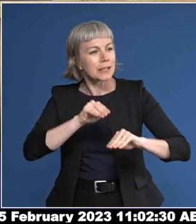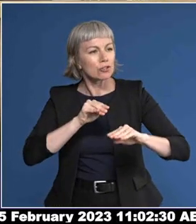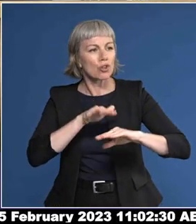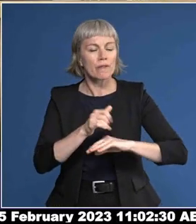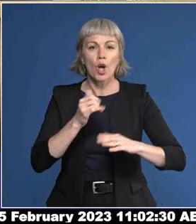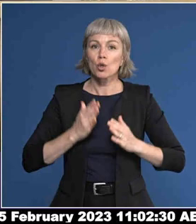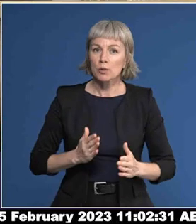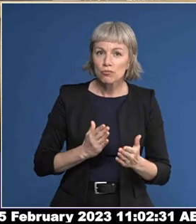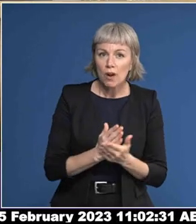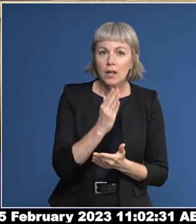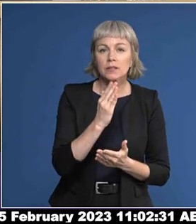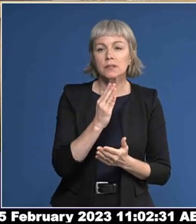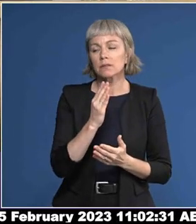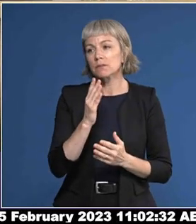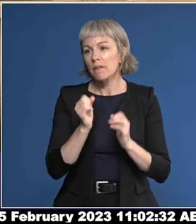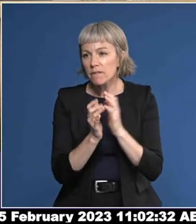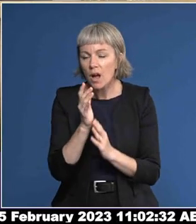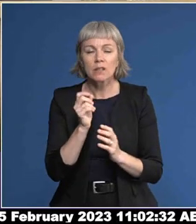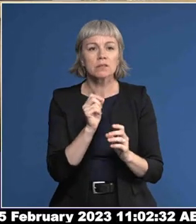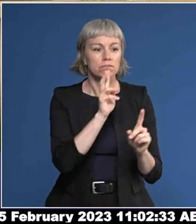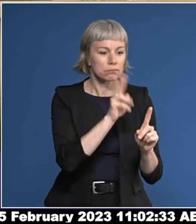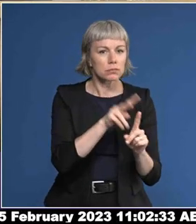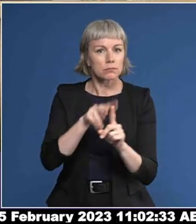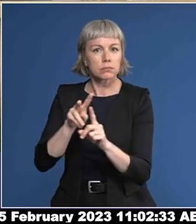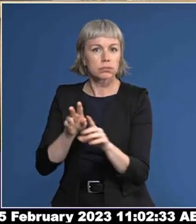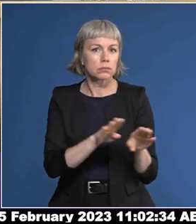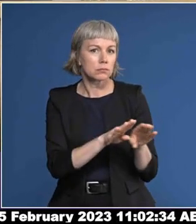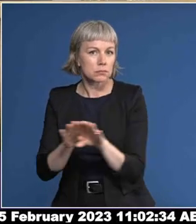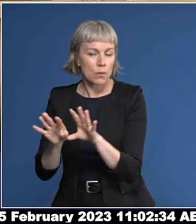But I agree that the individualised training really sits with the organisation.